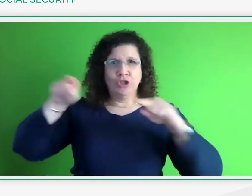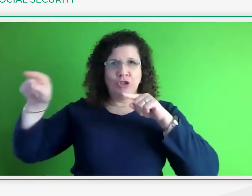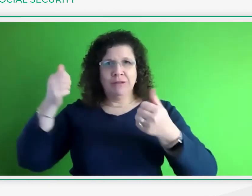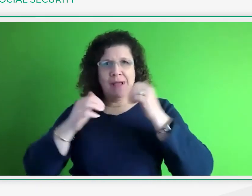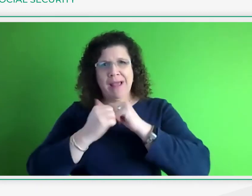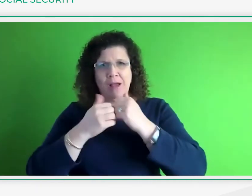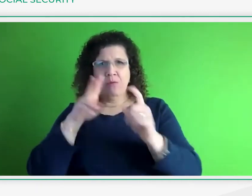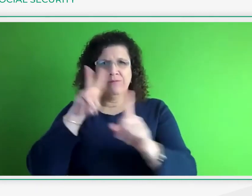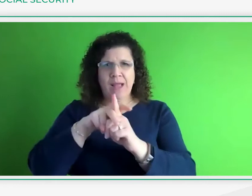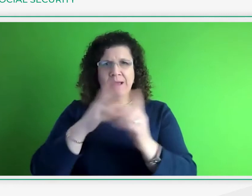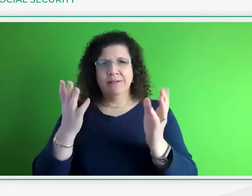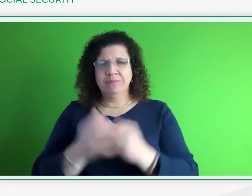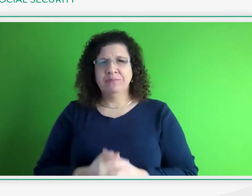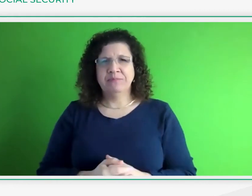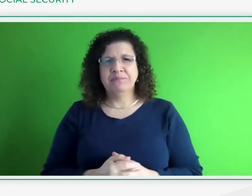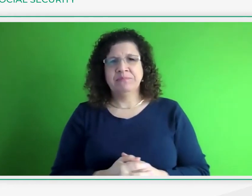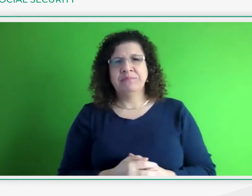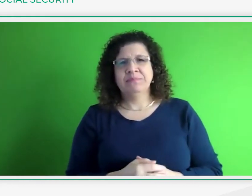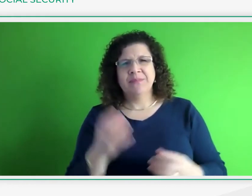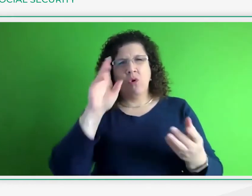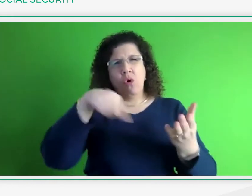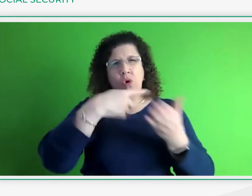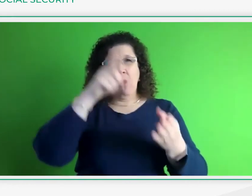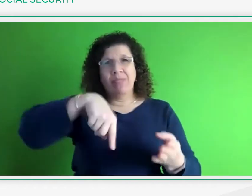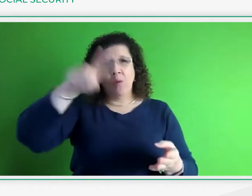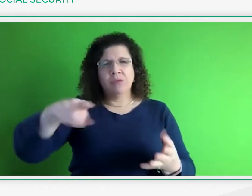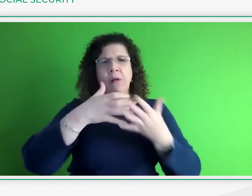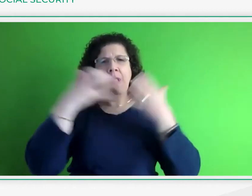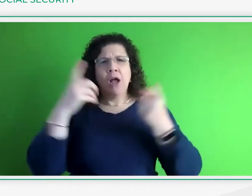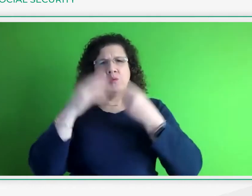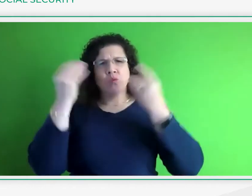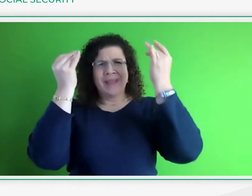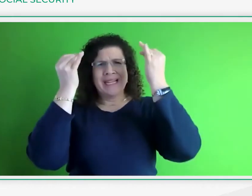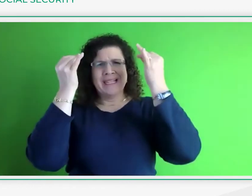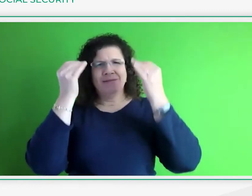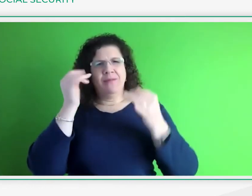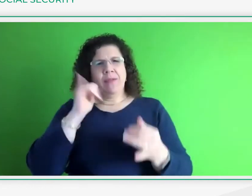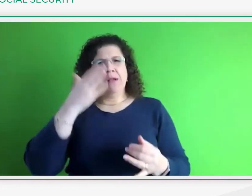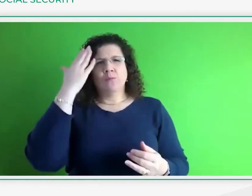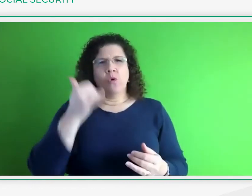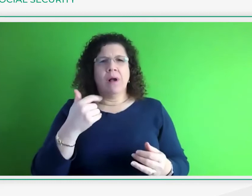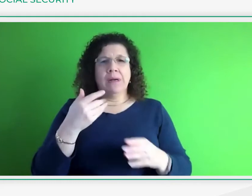And which one should you apply under? There's a lot to consider.